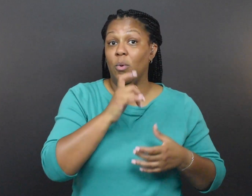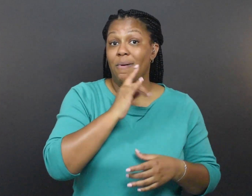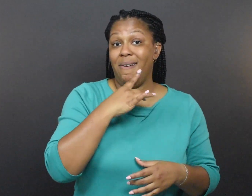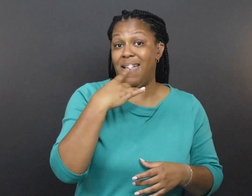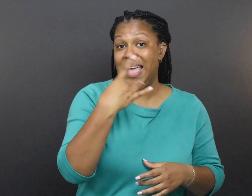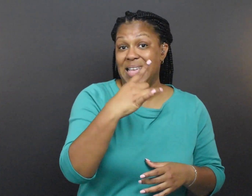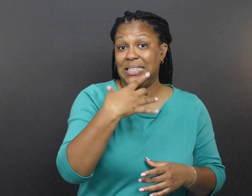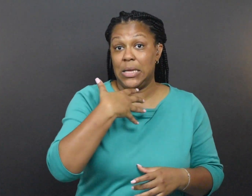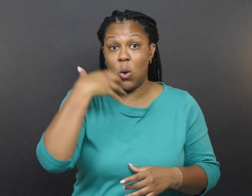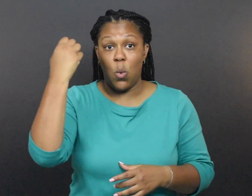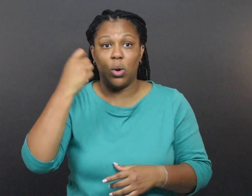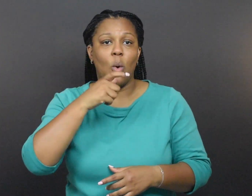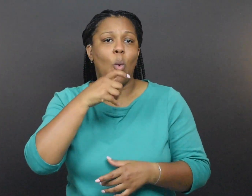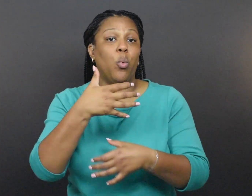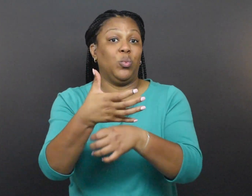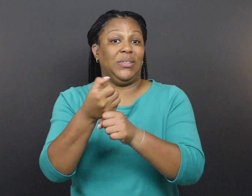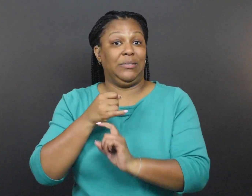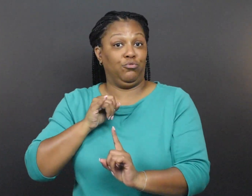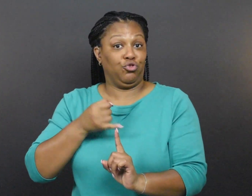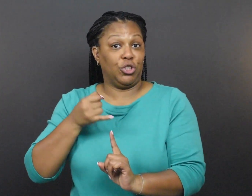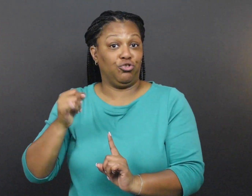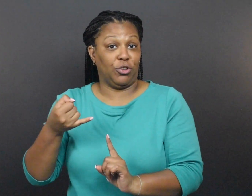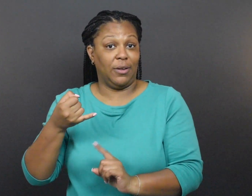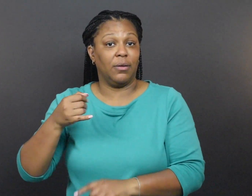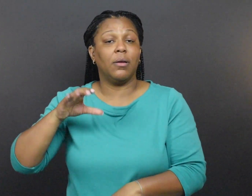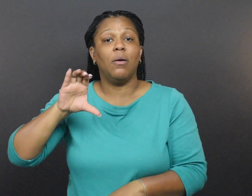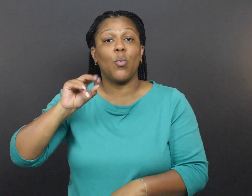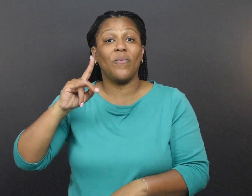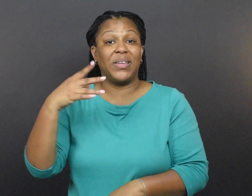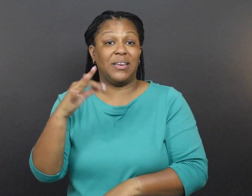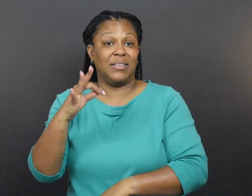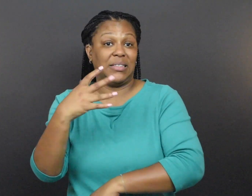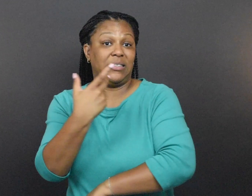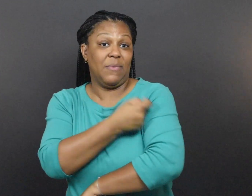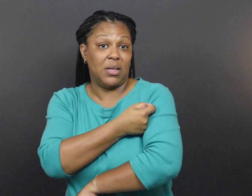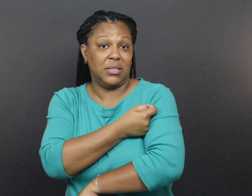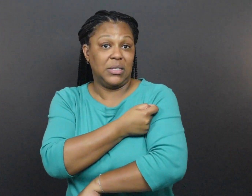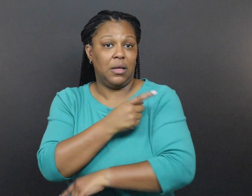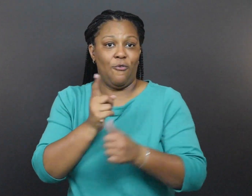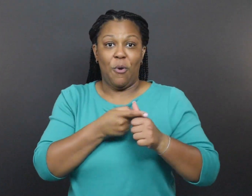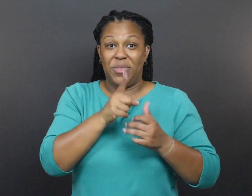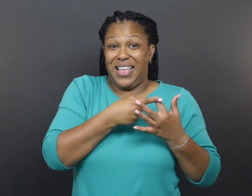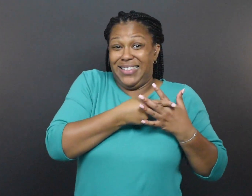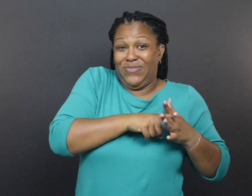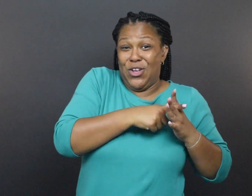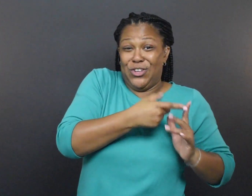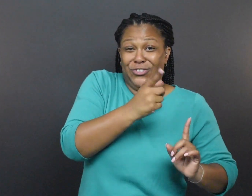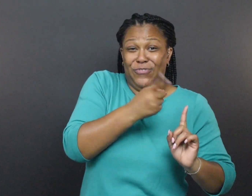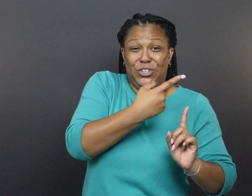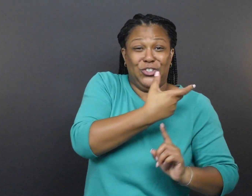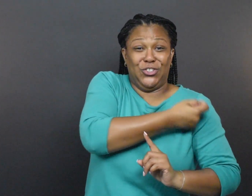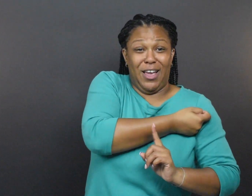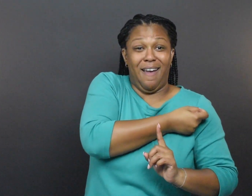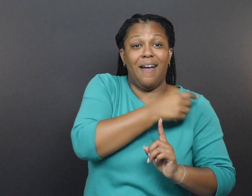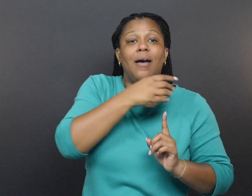People 18 and older who received the Johnson & Johnson COVID-19 vaccine for their initial dose